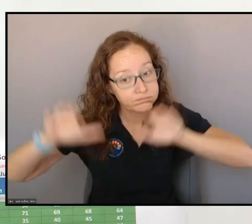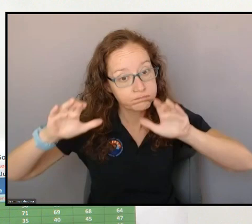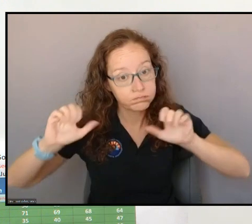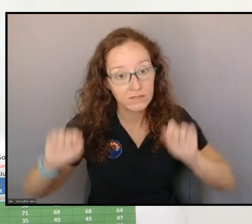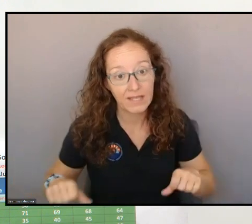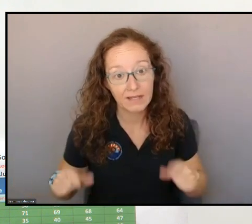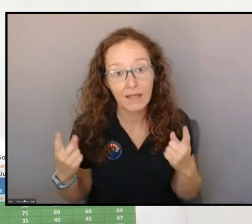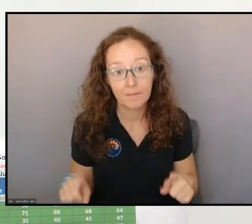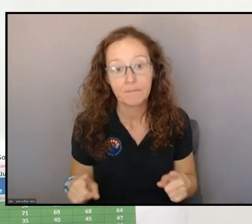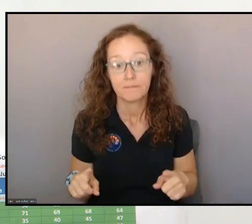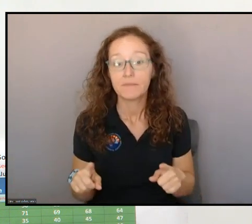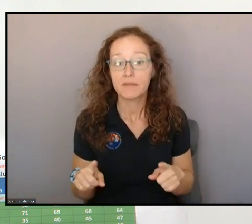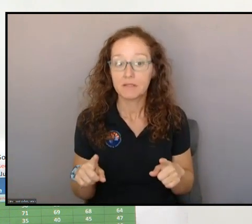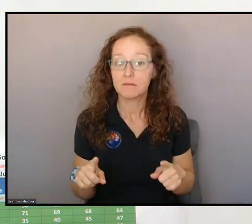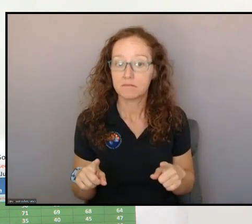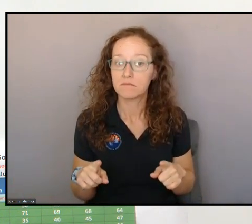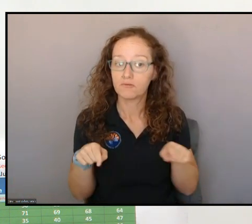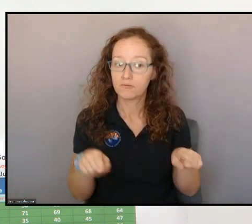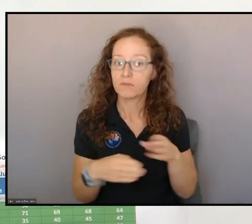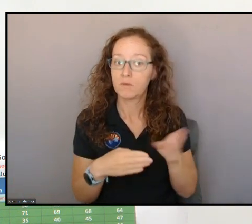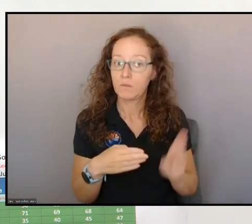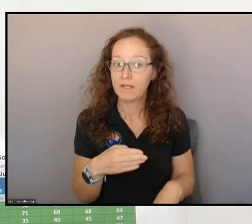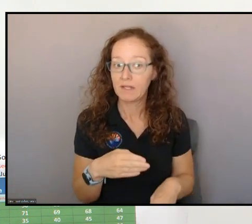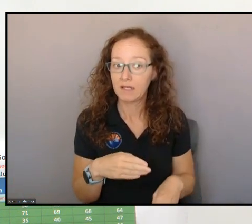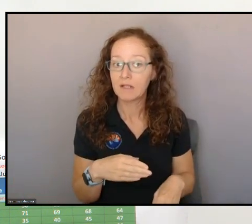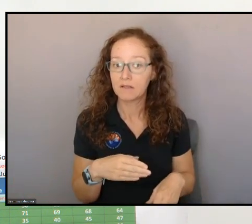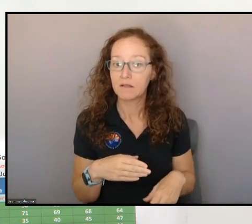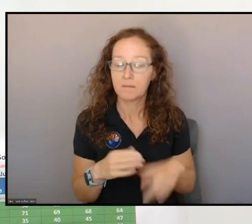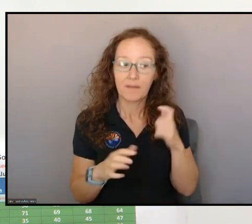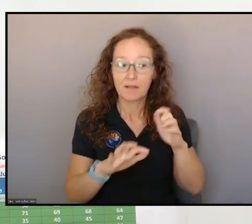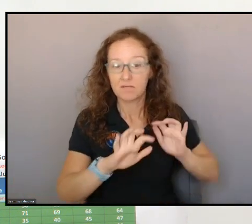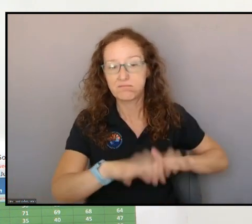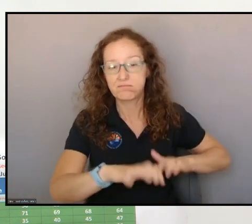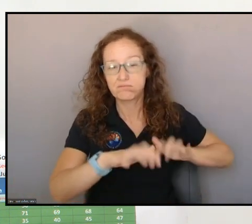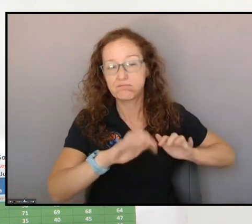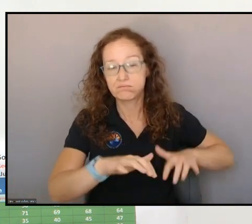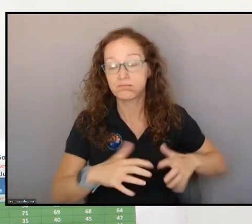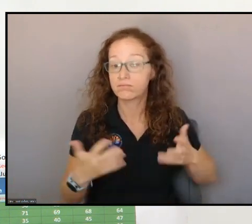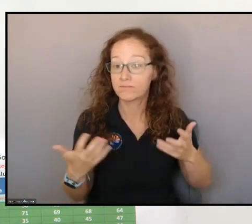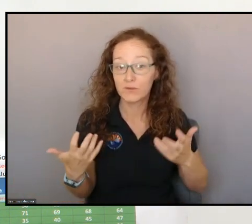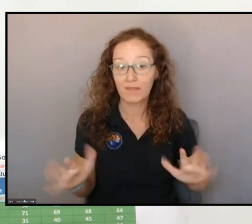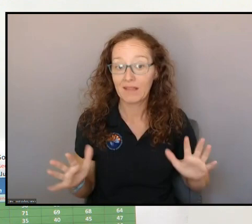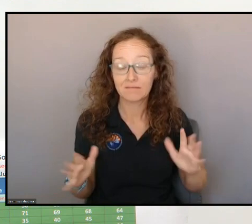flash flooding with high rainfall amounts. And with that, that's your Daily Weather Update and we'll talk to you